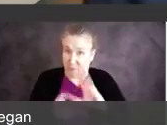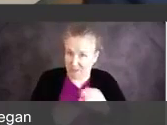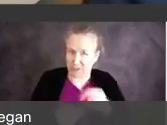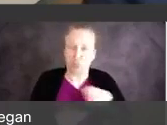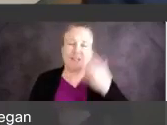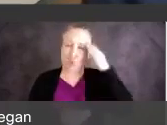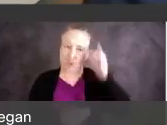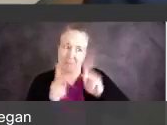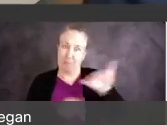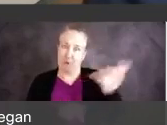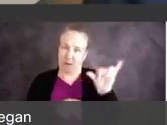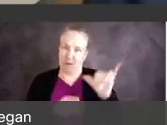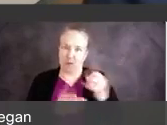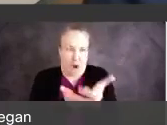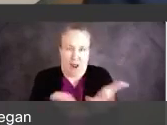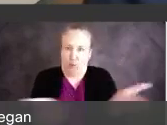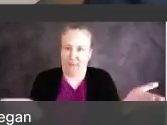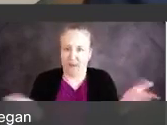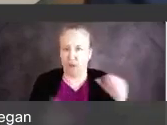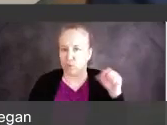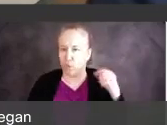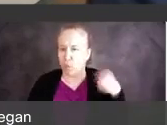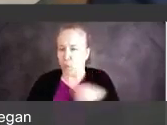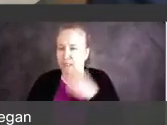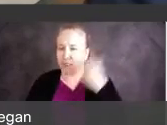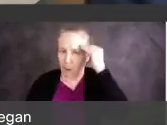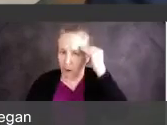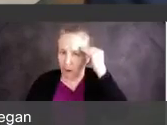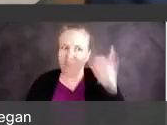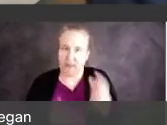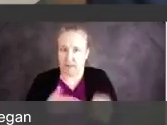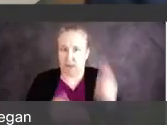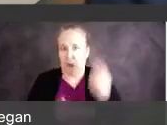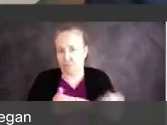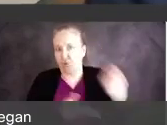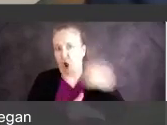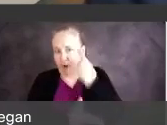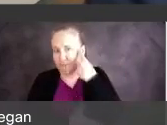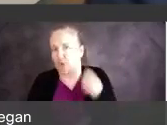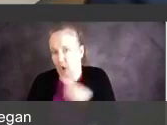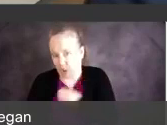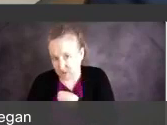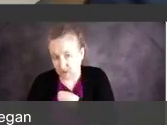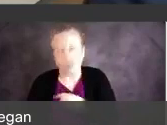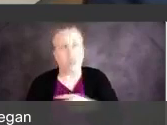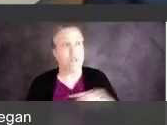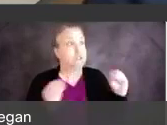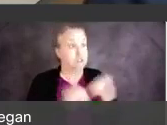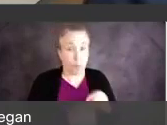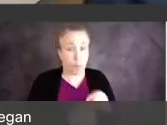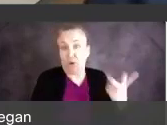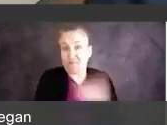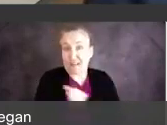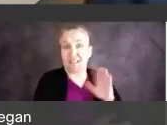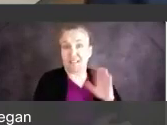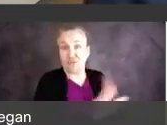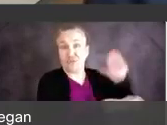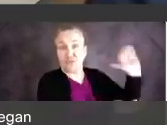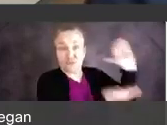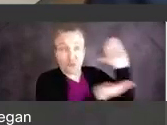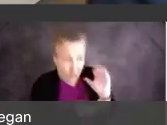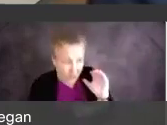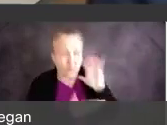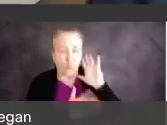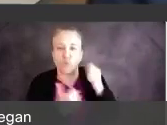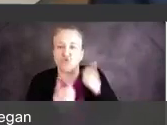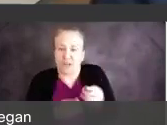it is absolutely high on our priority list as we get more supply to work to get to all those individuals who are homebound.